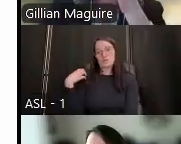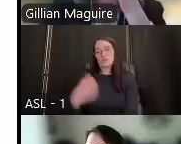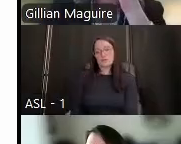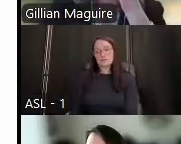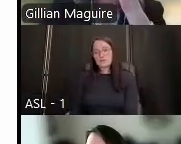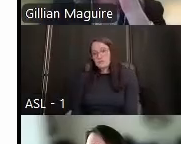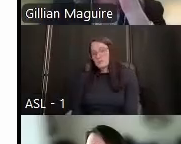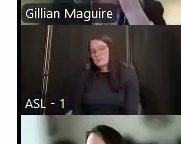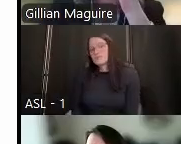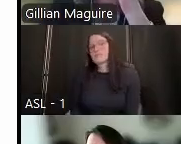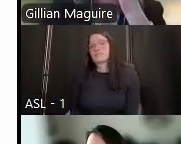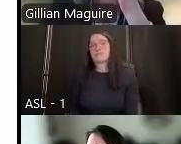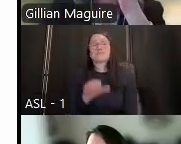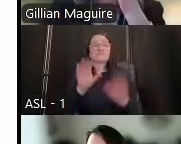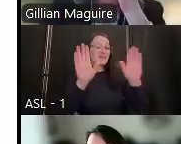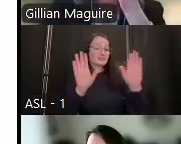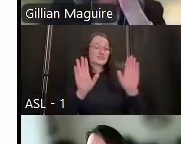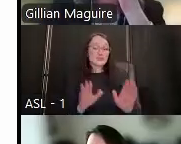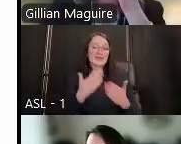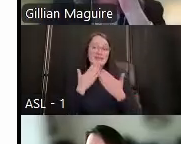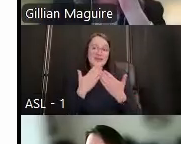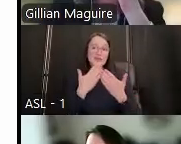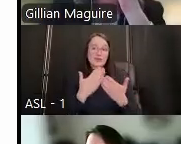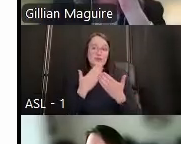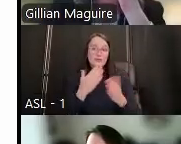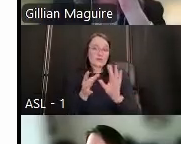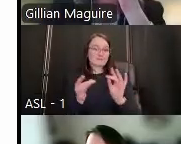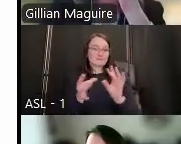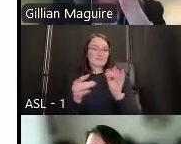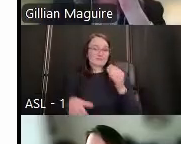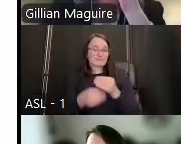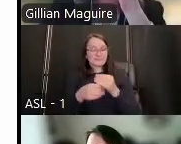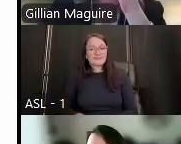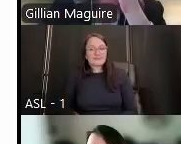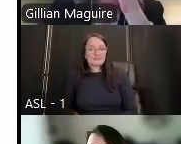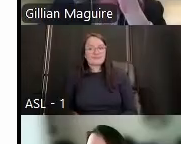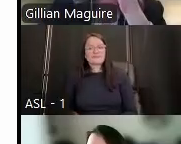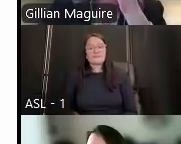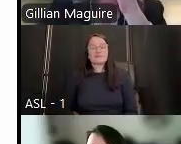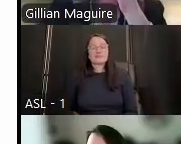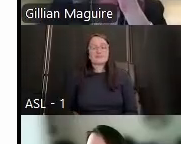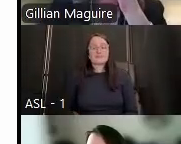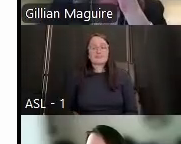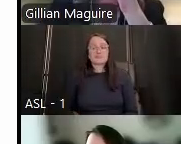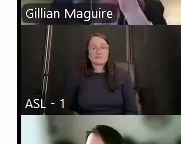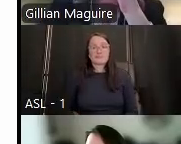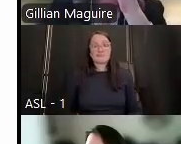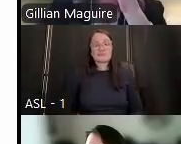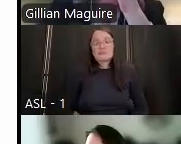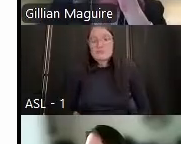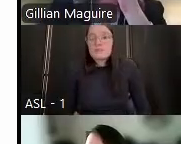That's great. Thanks for talking a little bit more about that. Um I'll see Mike or anyone else have